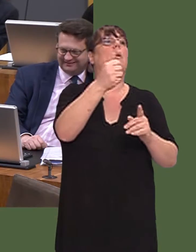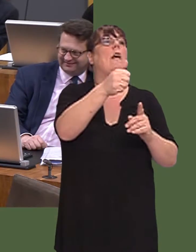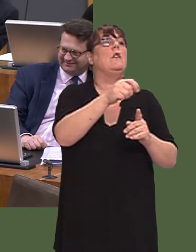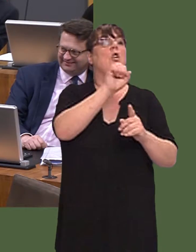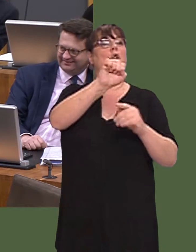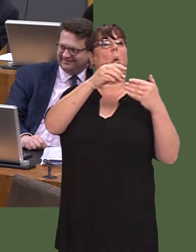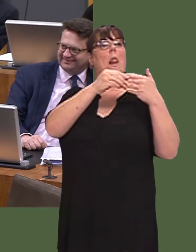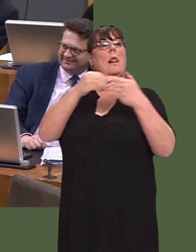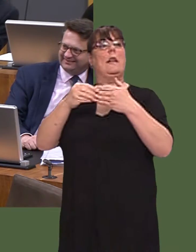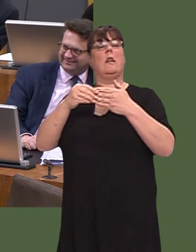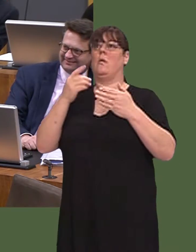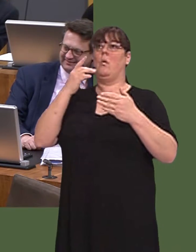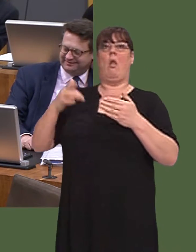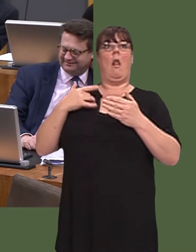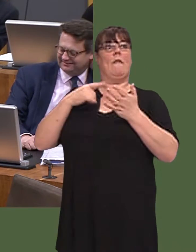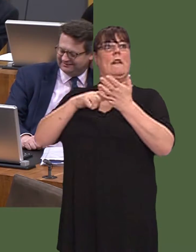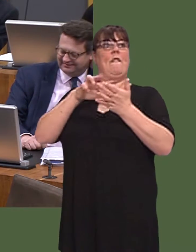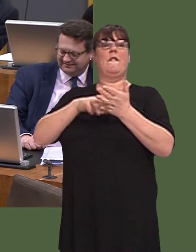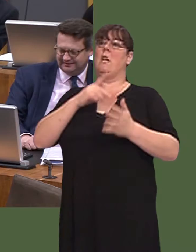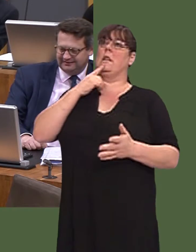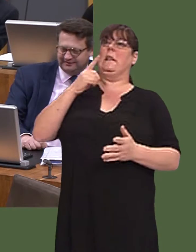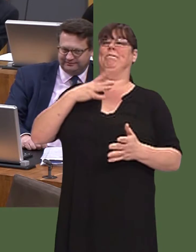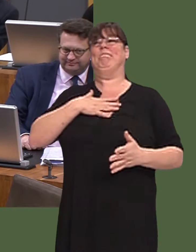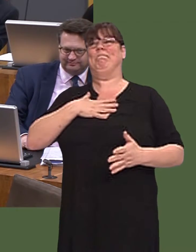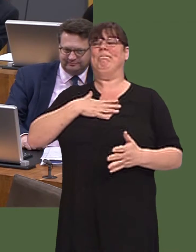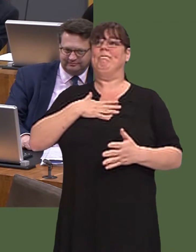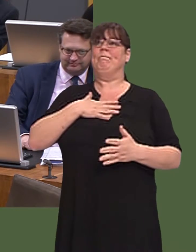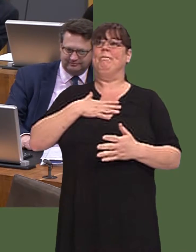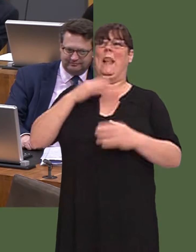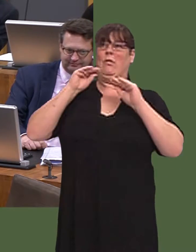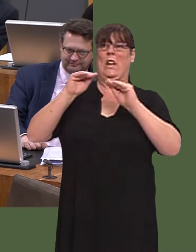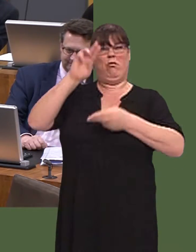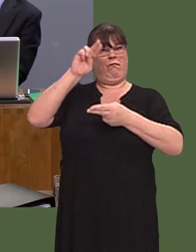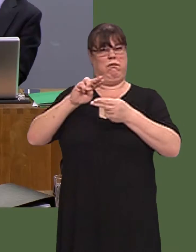tvólive tvóand said that we need to cut education by 20 per cent.